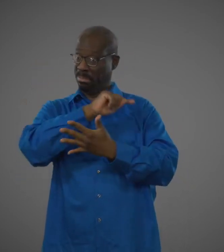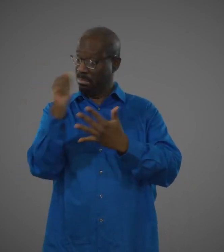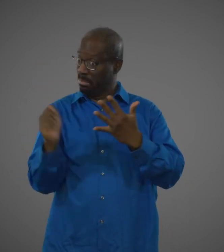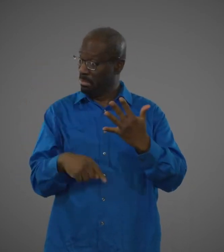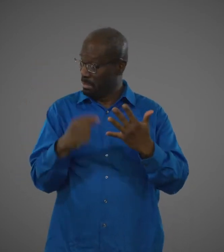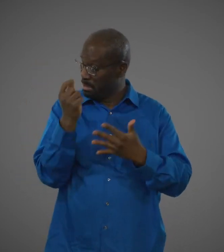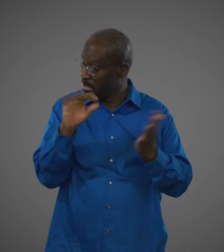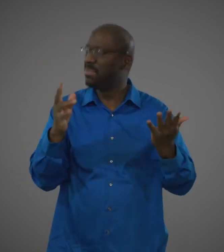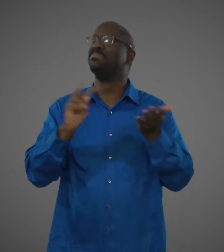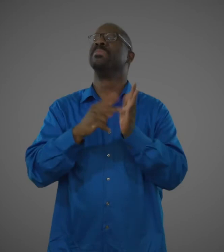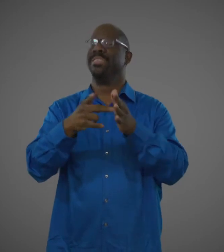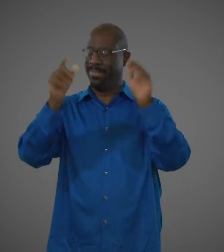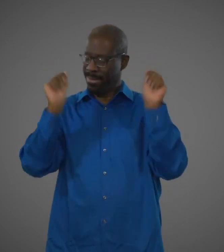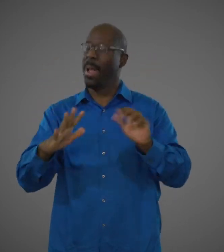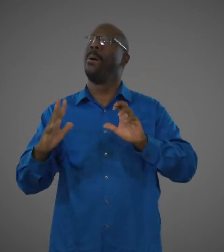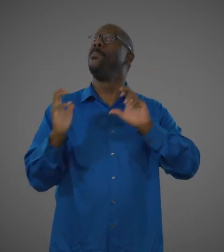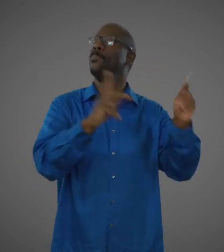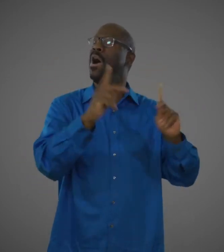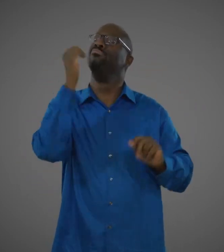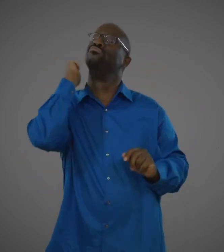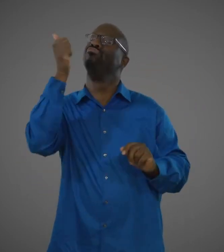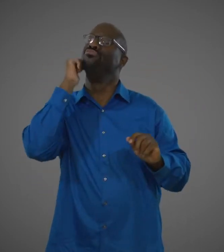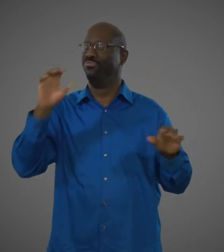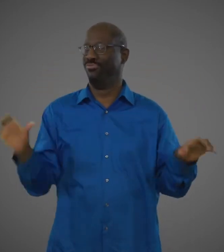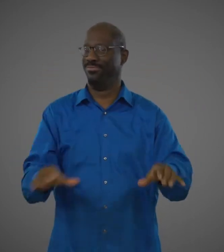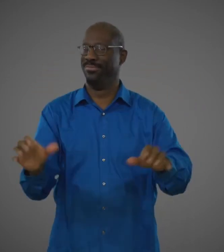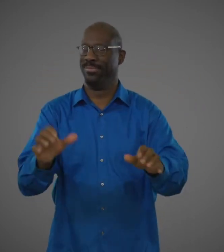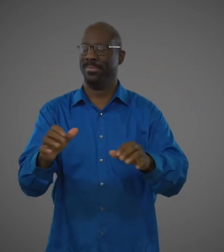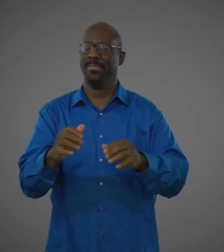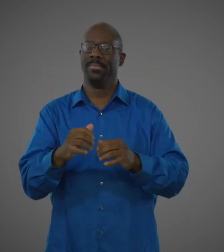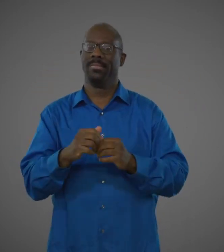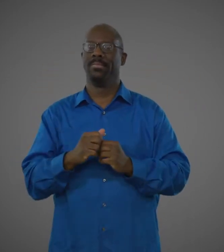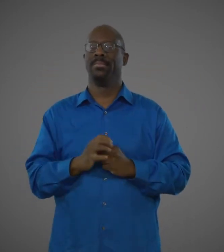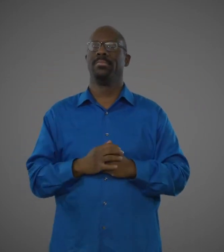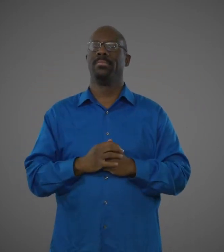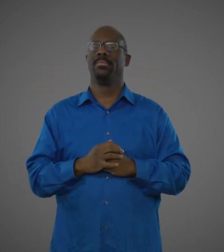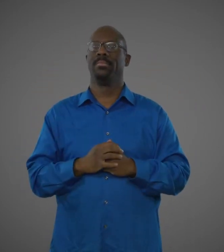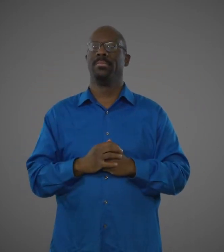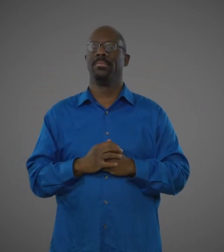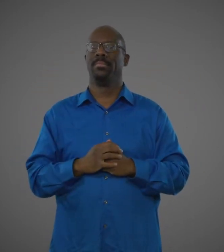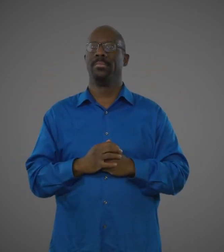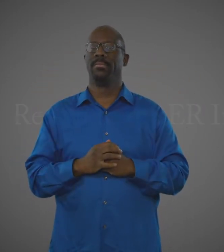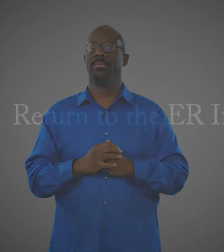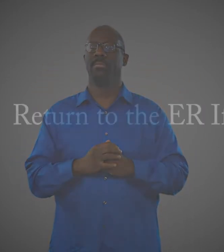If the answer to all of these is NO, then you can safely resume your normal activities.